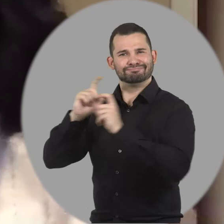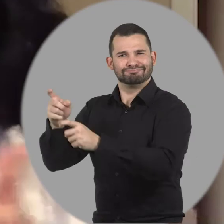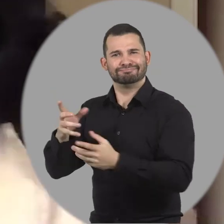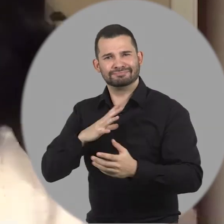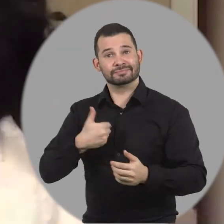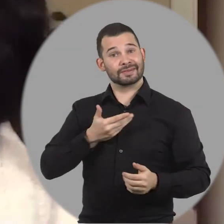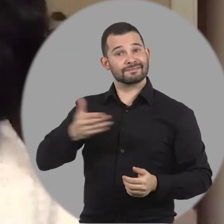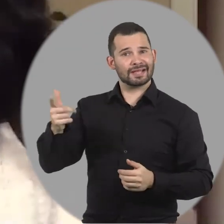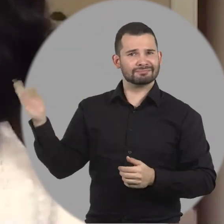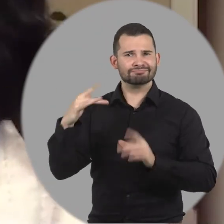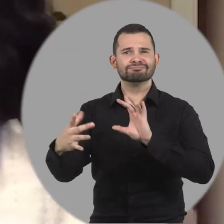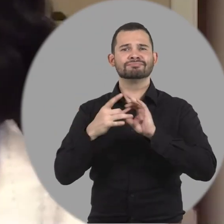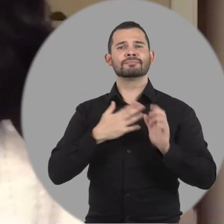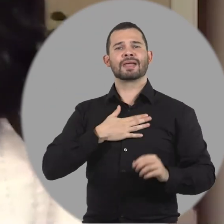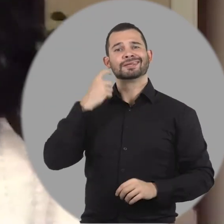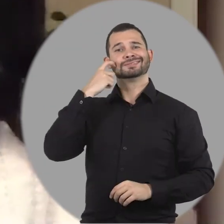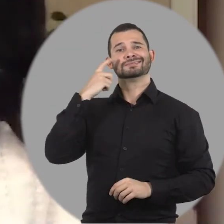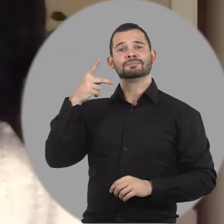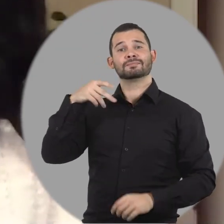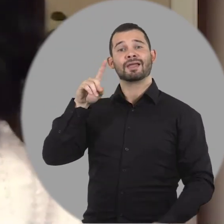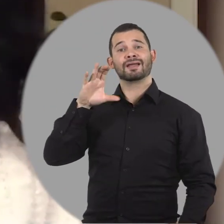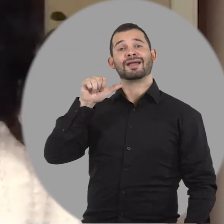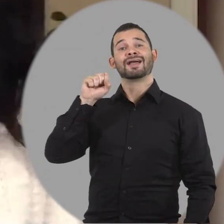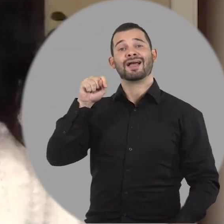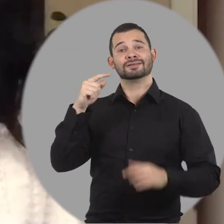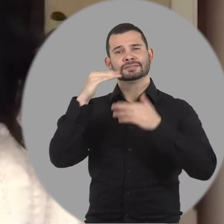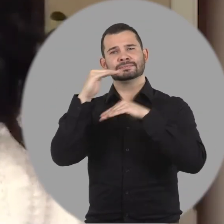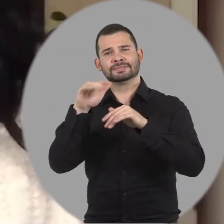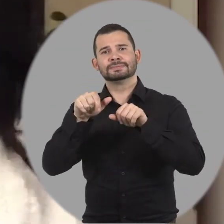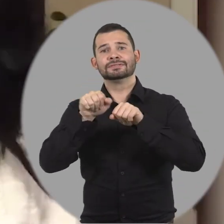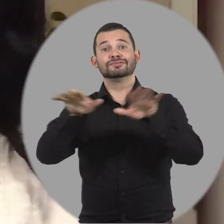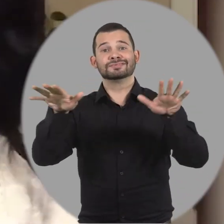I also invite you to subscribe to my latest podcast. It's a limited-edition